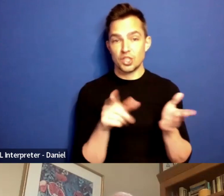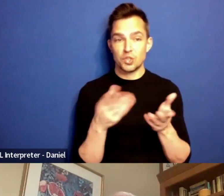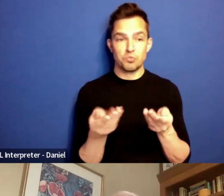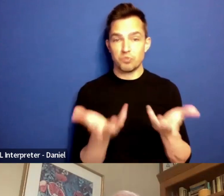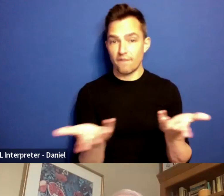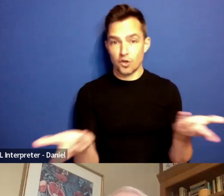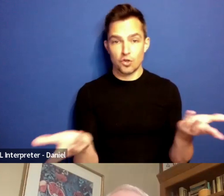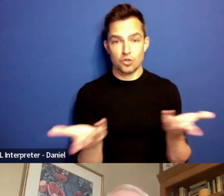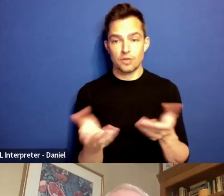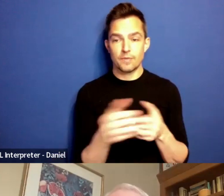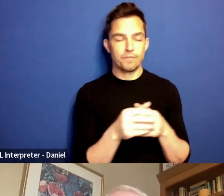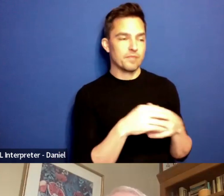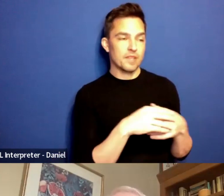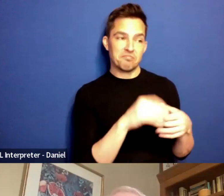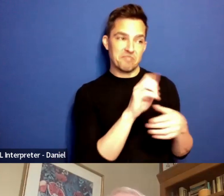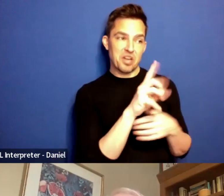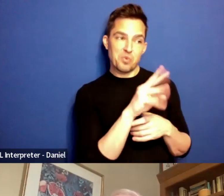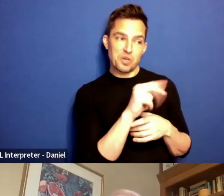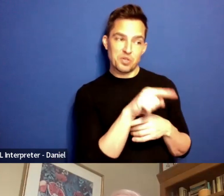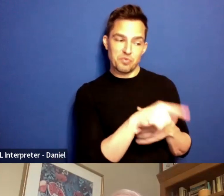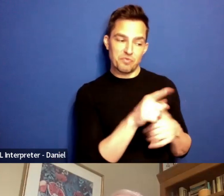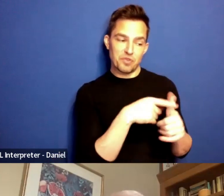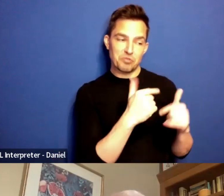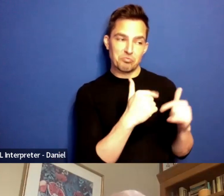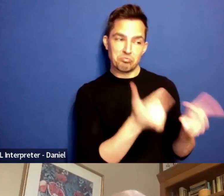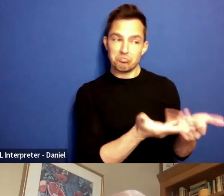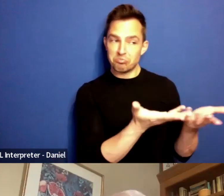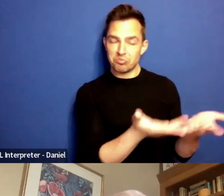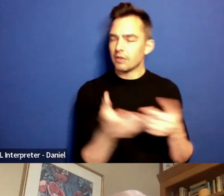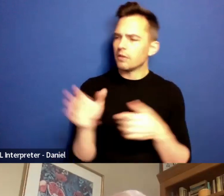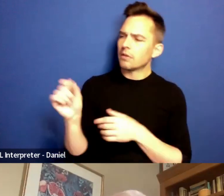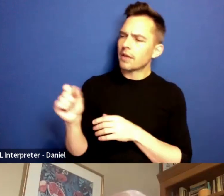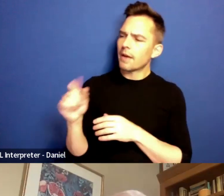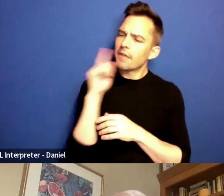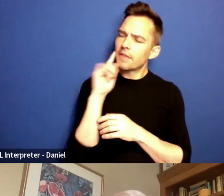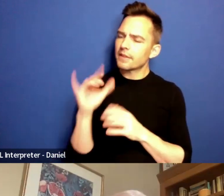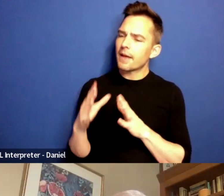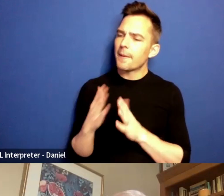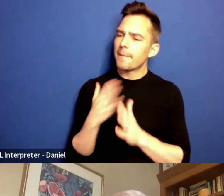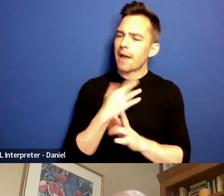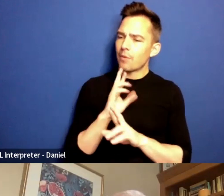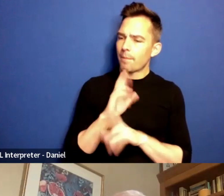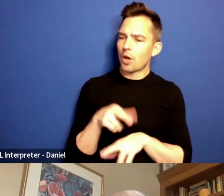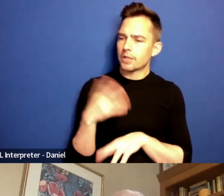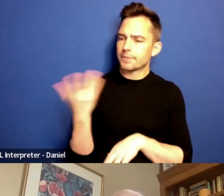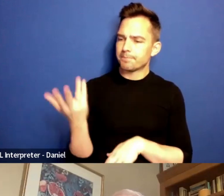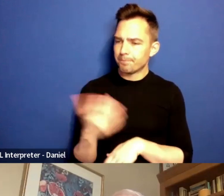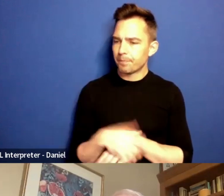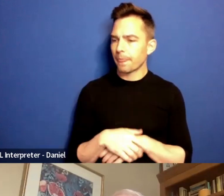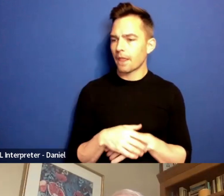John Corrigan: Don't I defer to you? First? Yeah, Edwin Walker: I think my response is informed by what